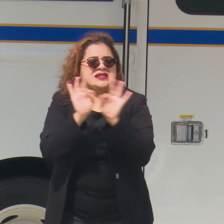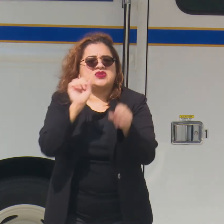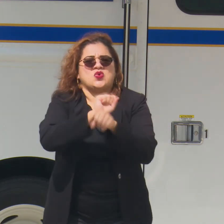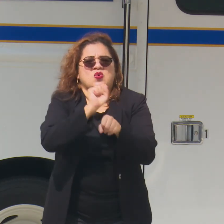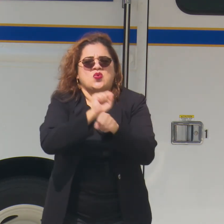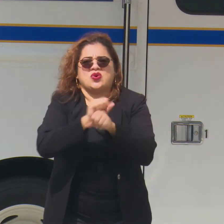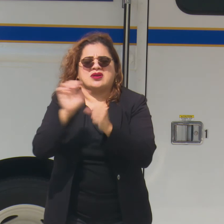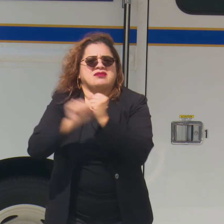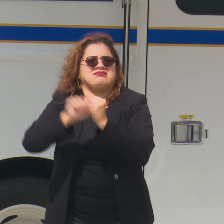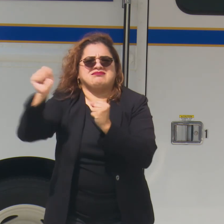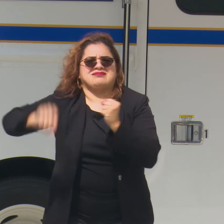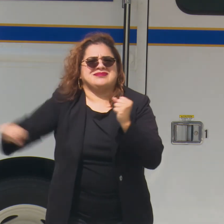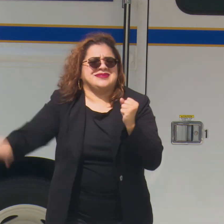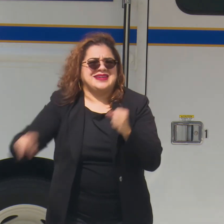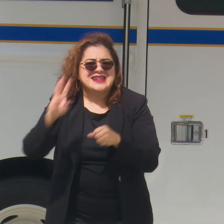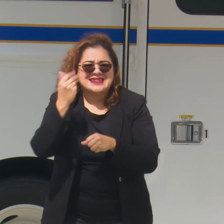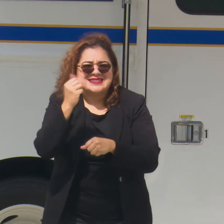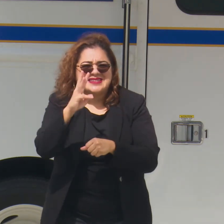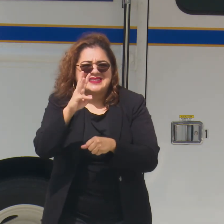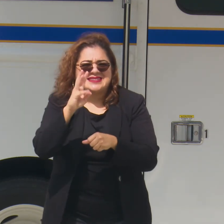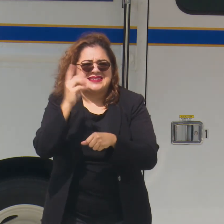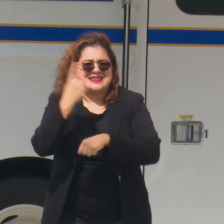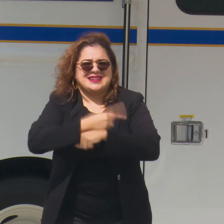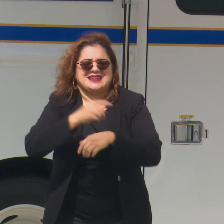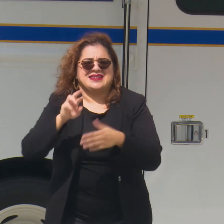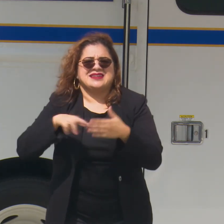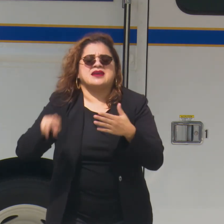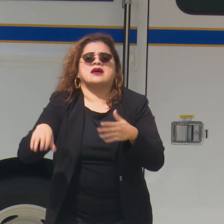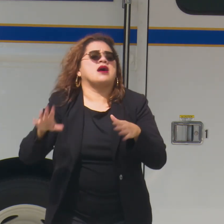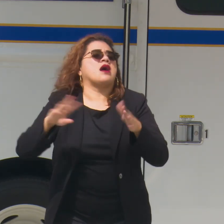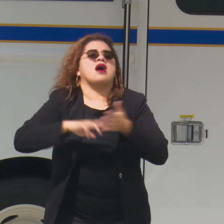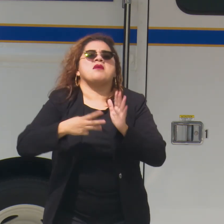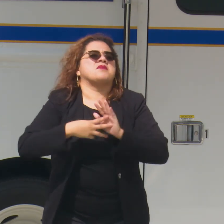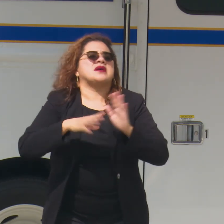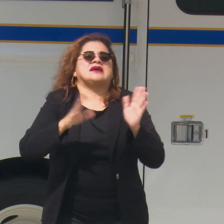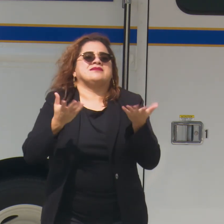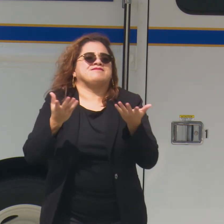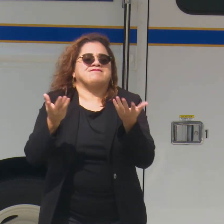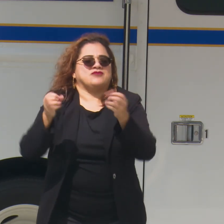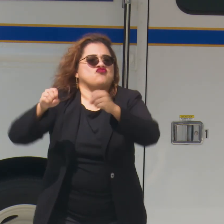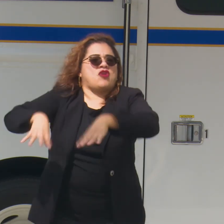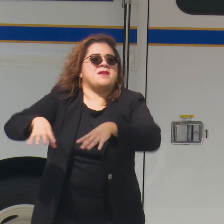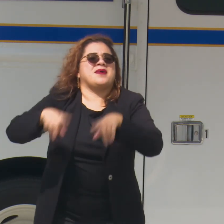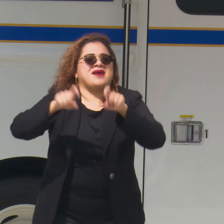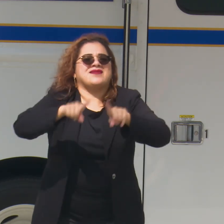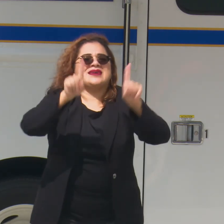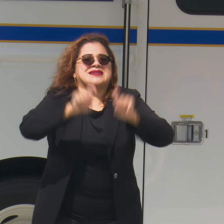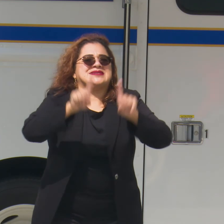that is unfortunate and at that point, you have to just completely retest. Many of those essential workers were actually coming here to Long Beach is